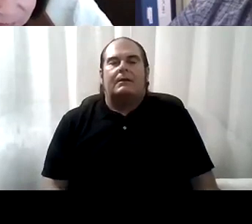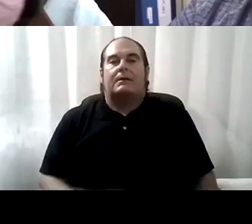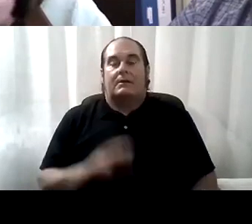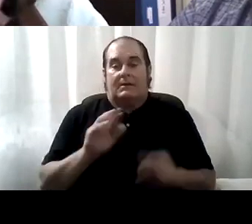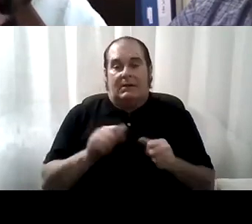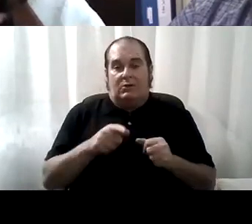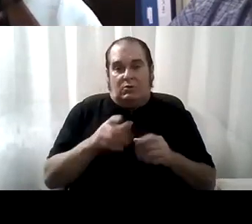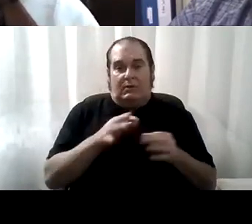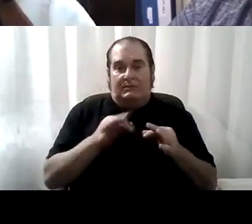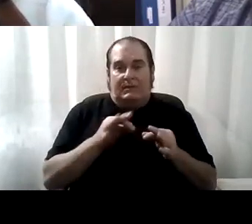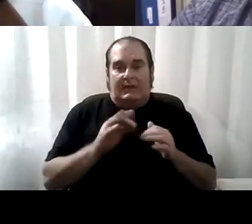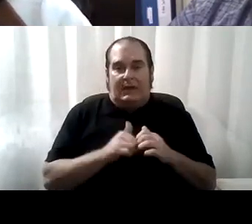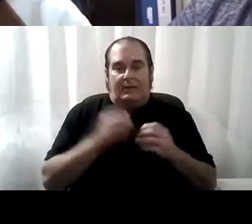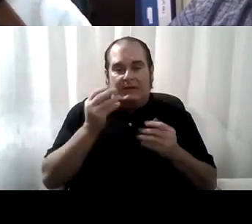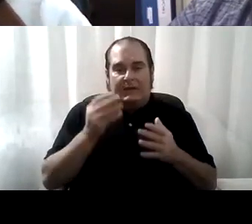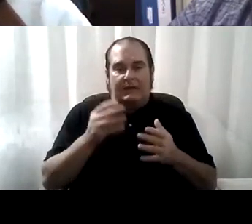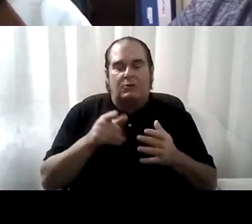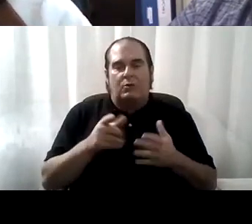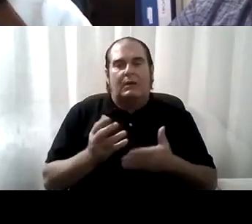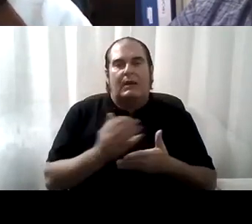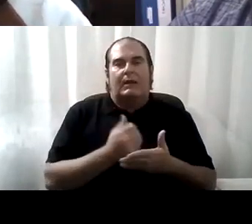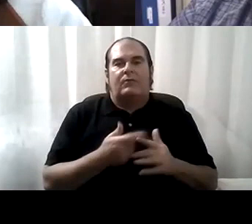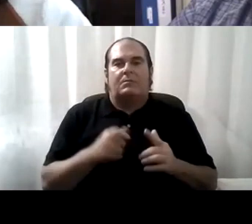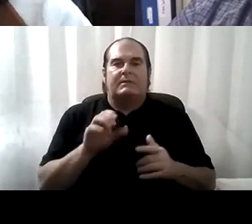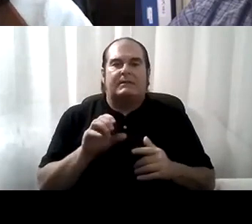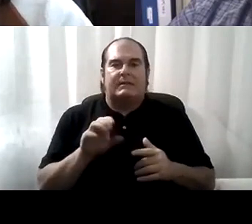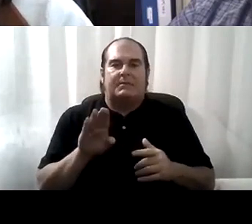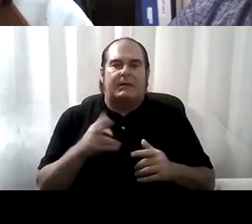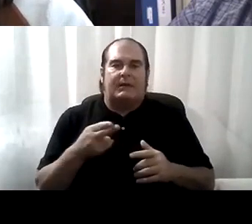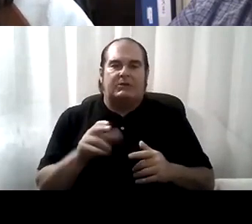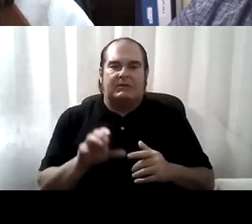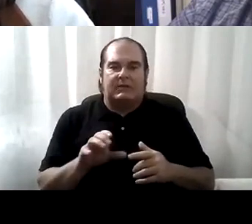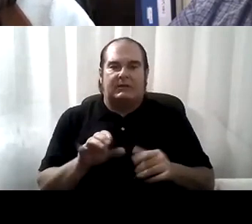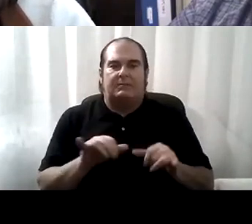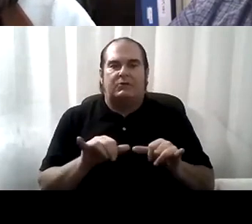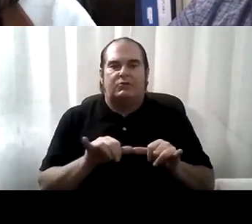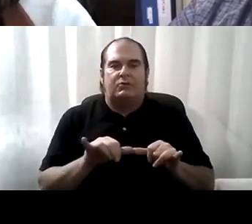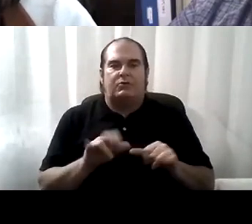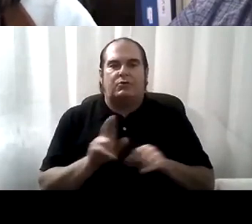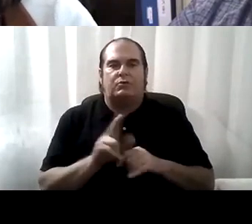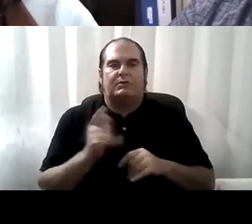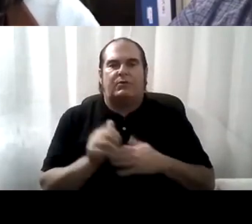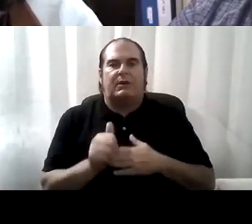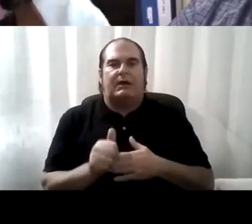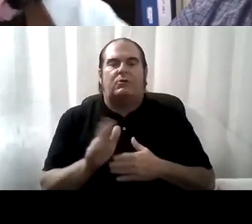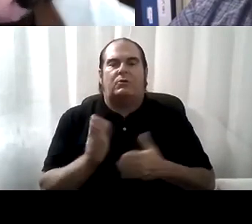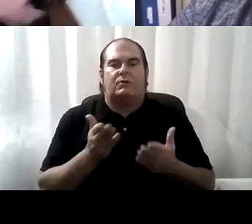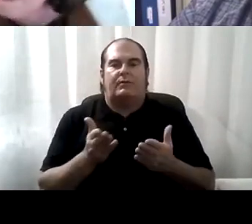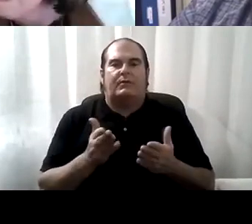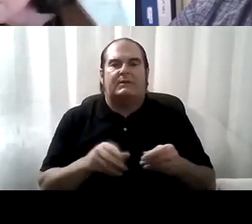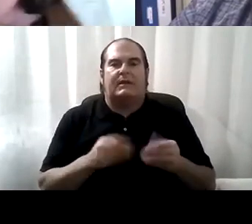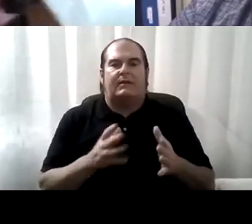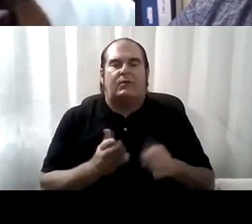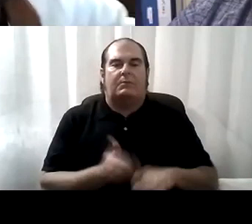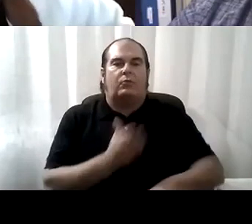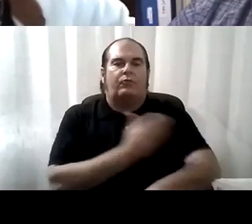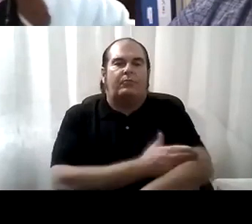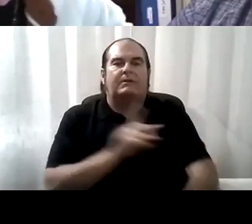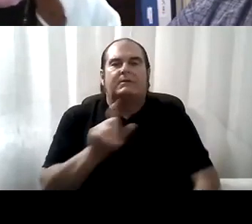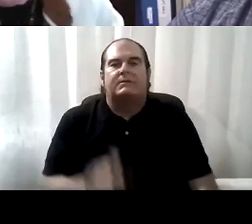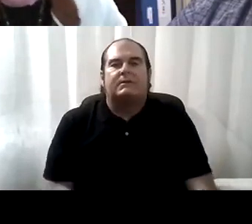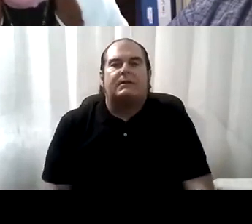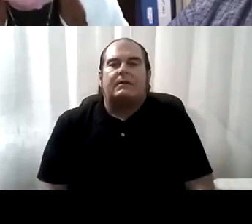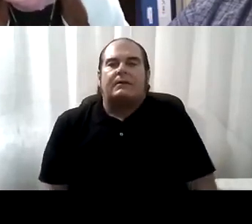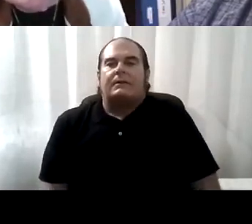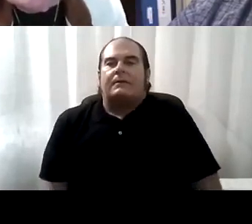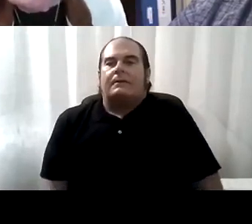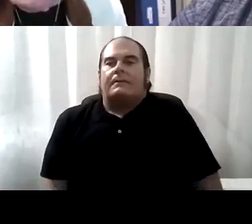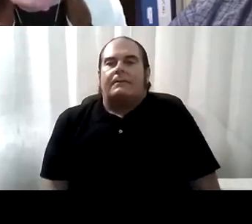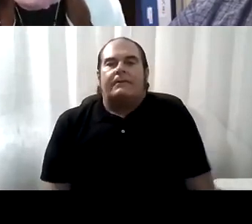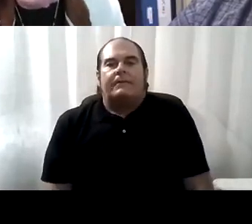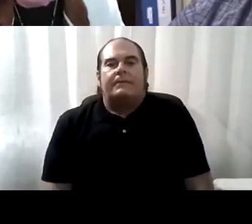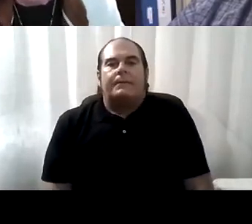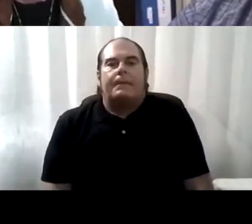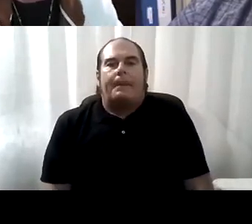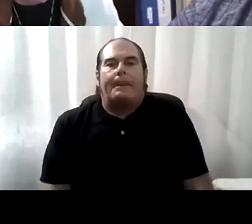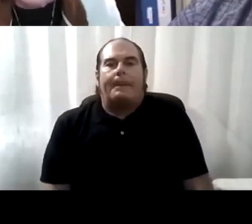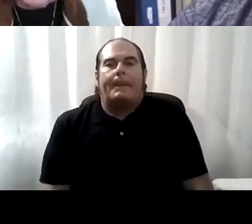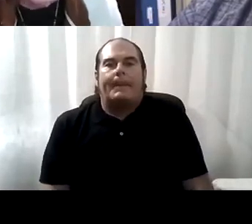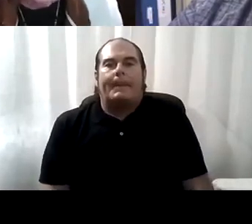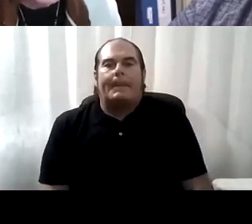collected from any of the CCBHC measures is used to guide your service delivery improvements?